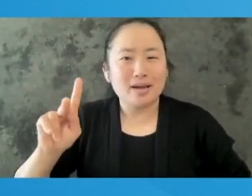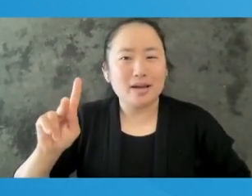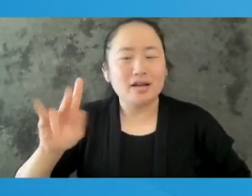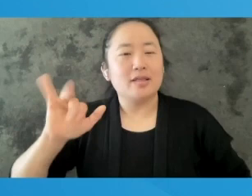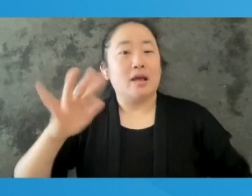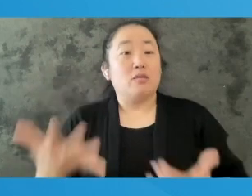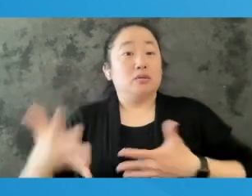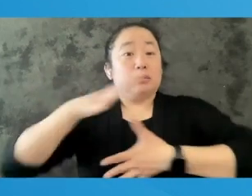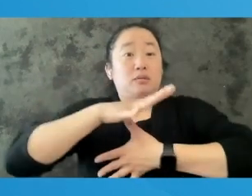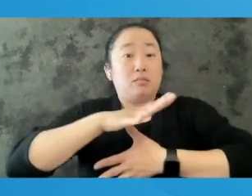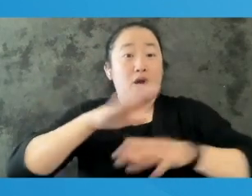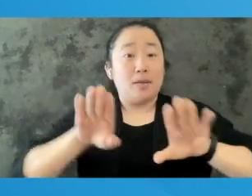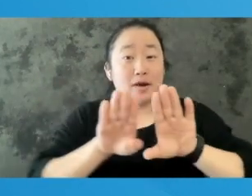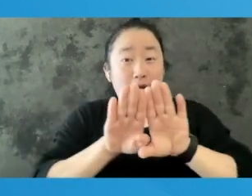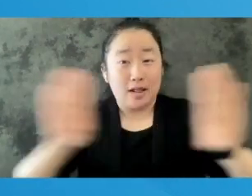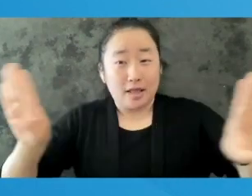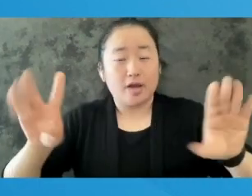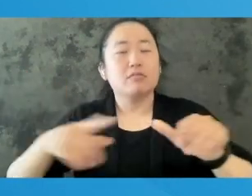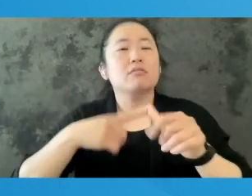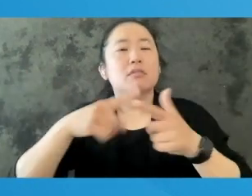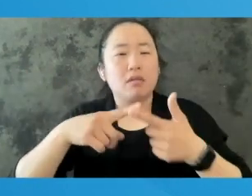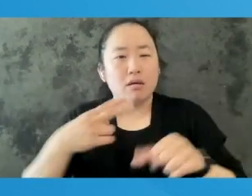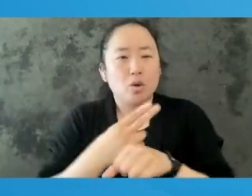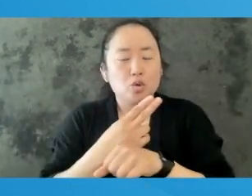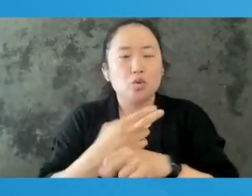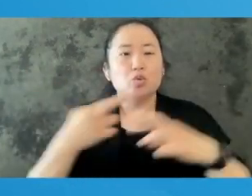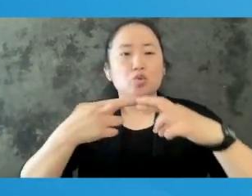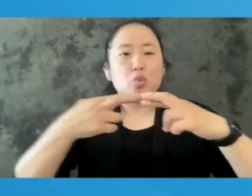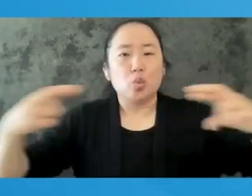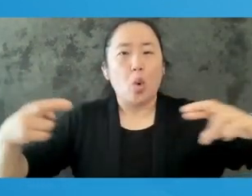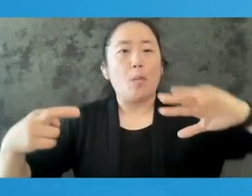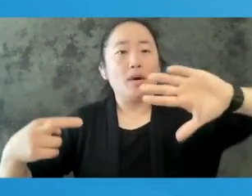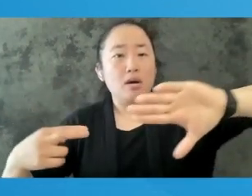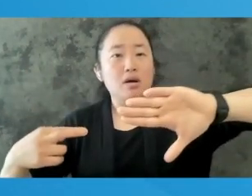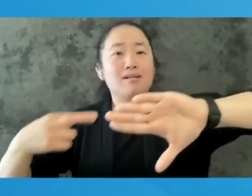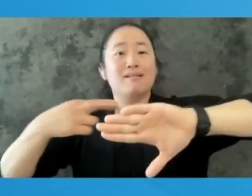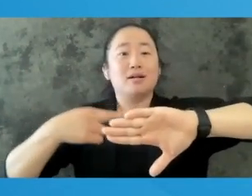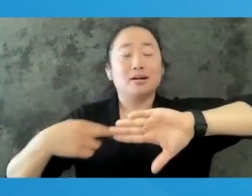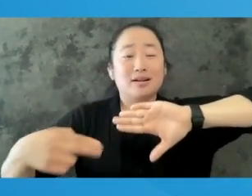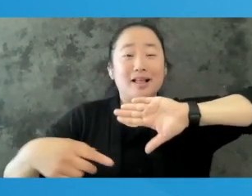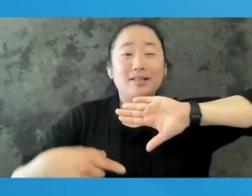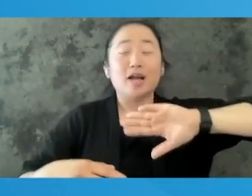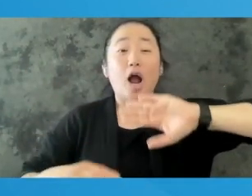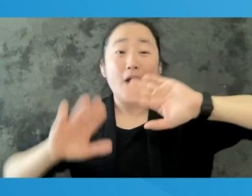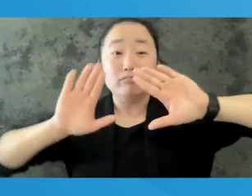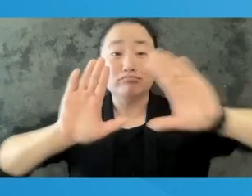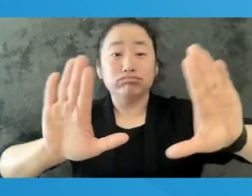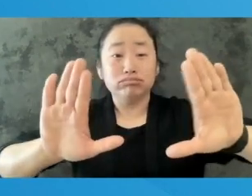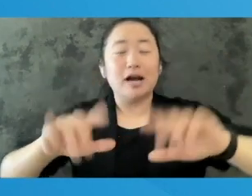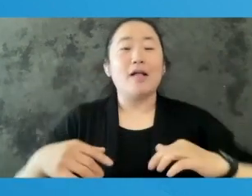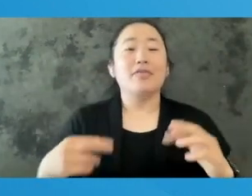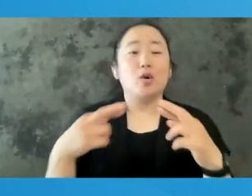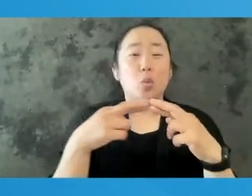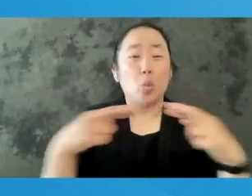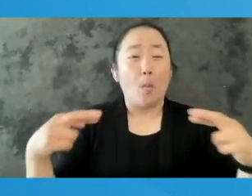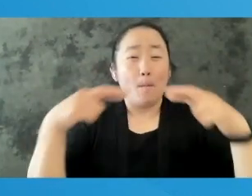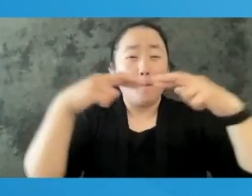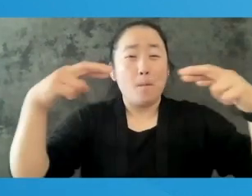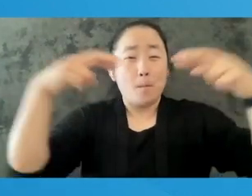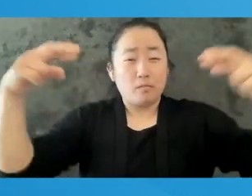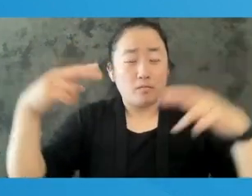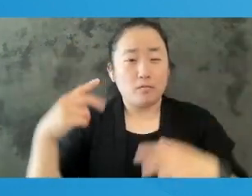Then there's rope I used underneath to create the linework and store-bought paper.